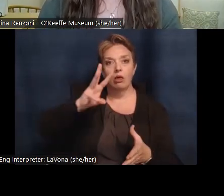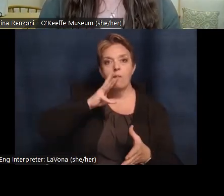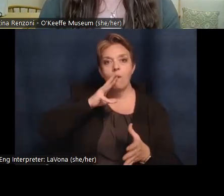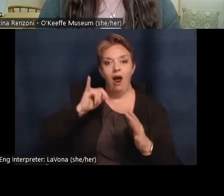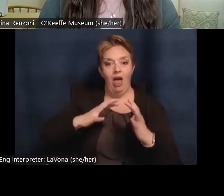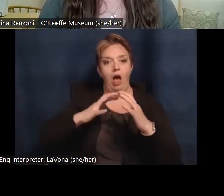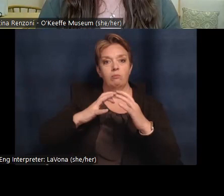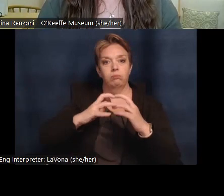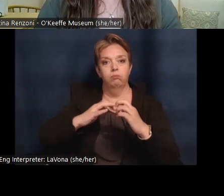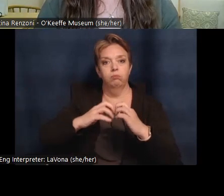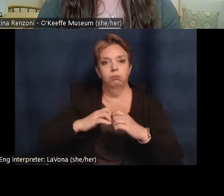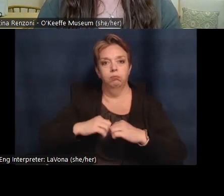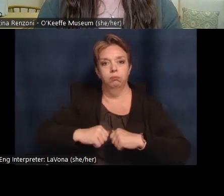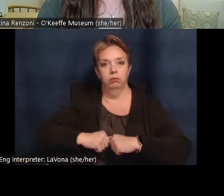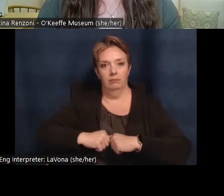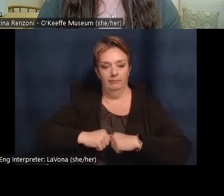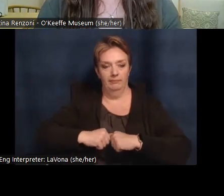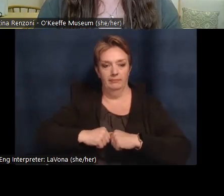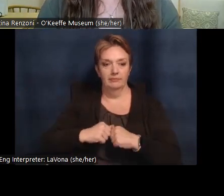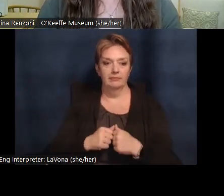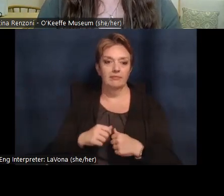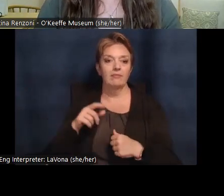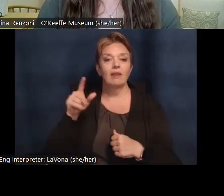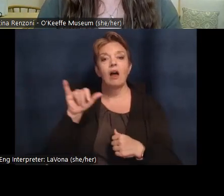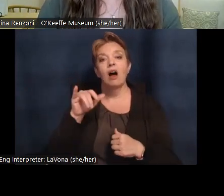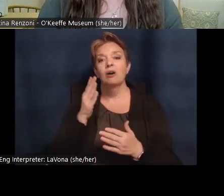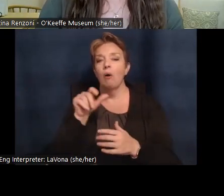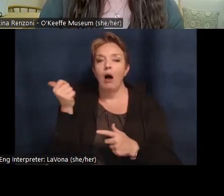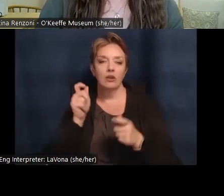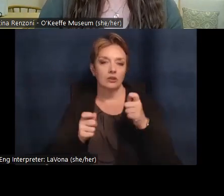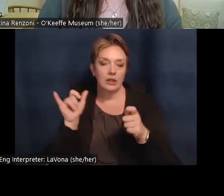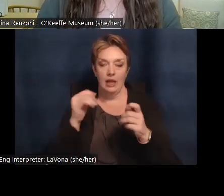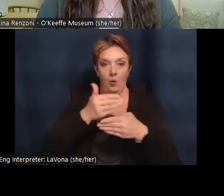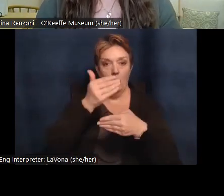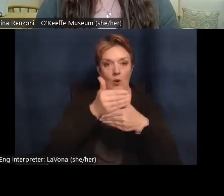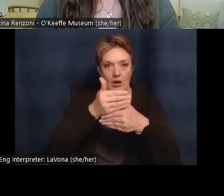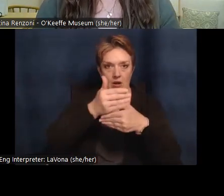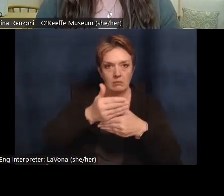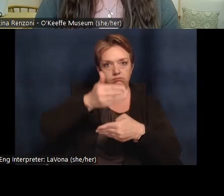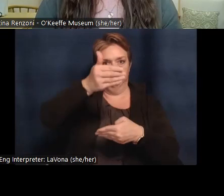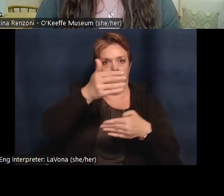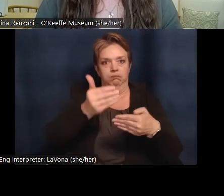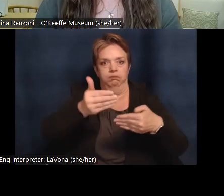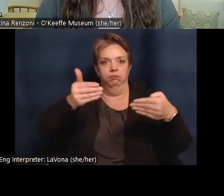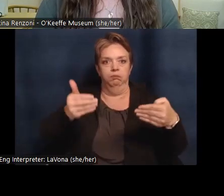She also made other changes like enlarging windows, adding fireplaces,